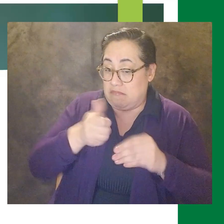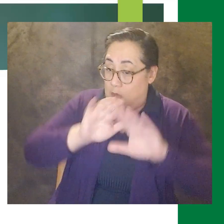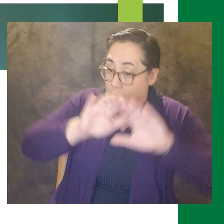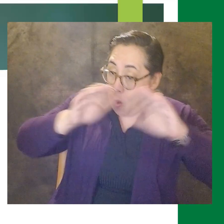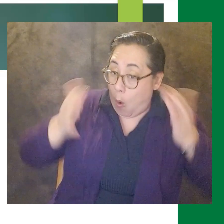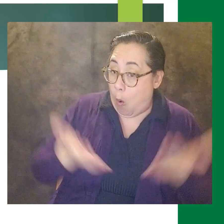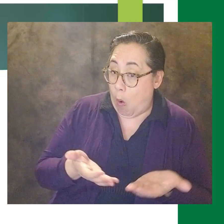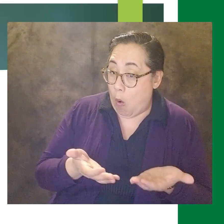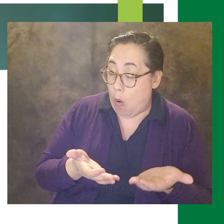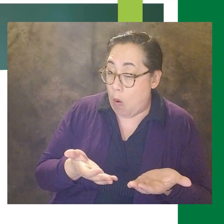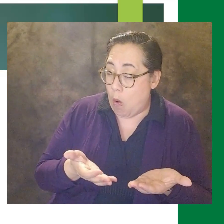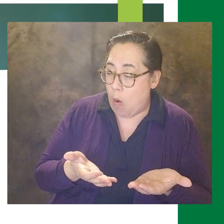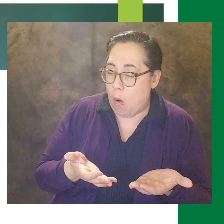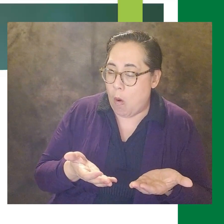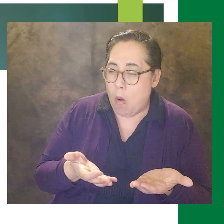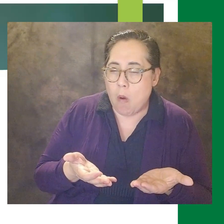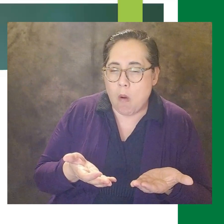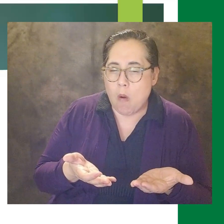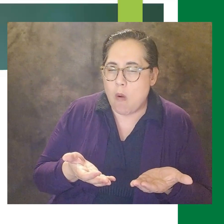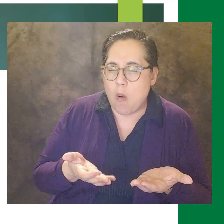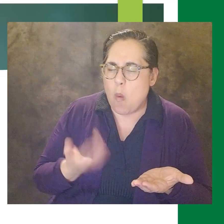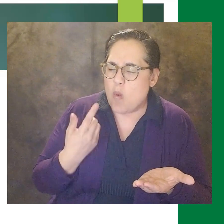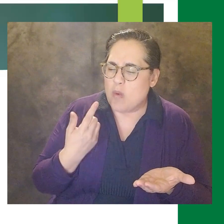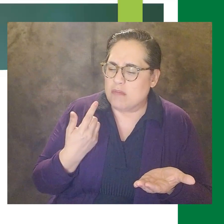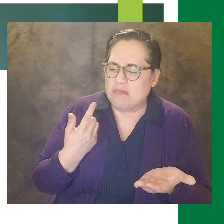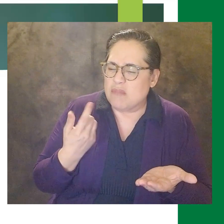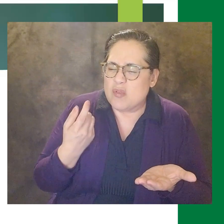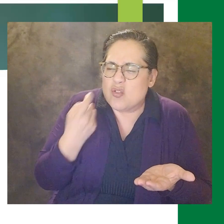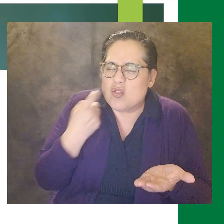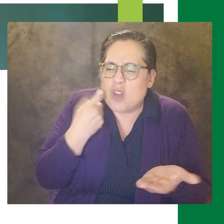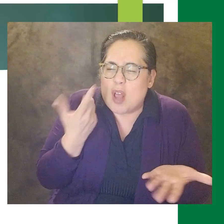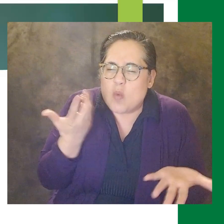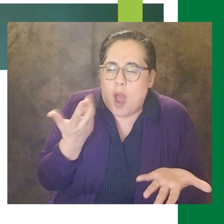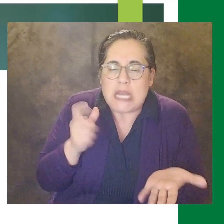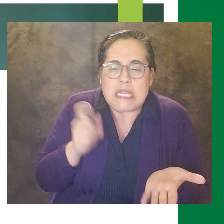It just took some analysis to really dig into those complex ...